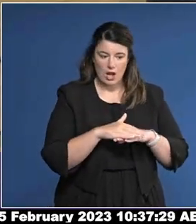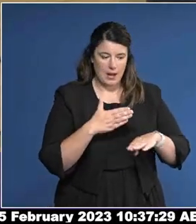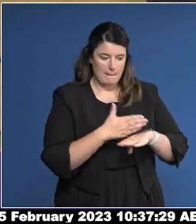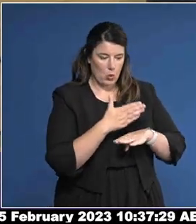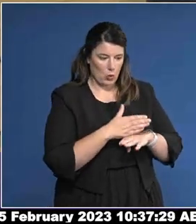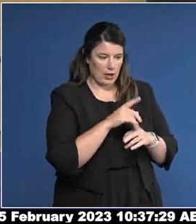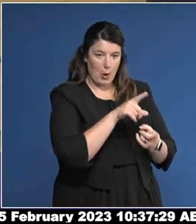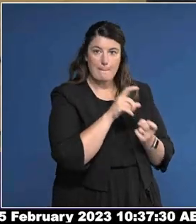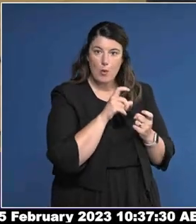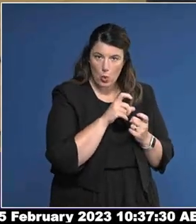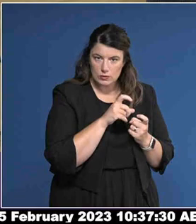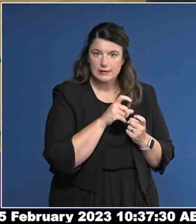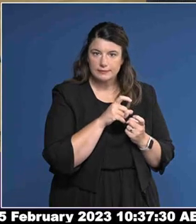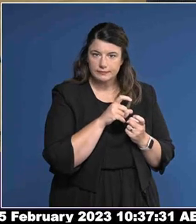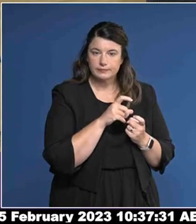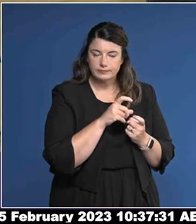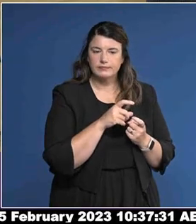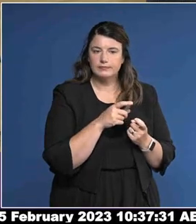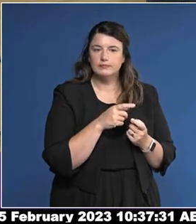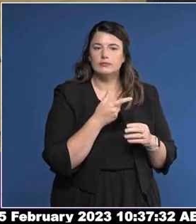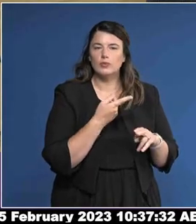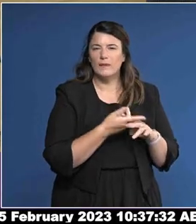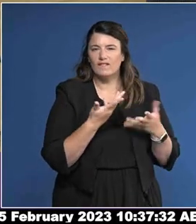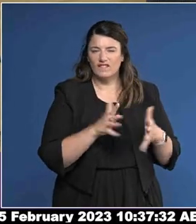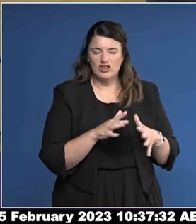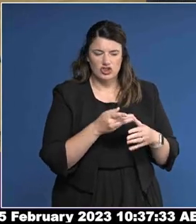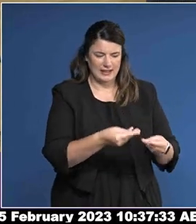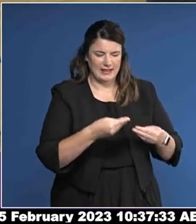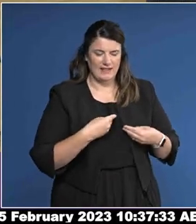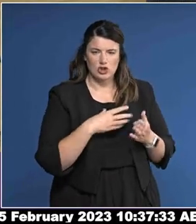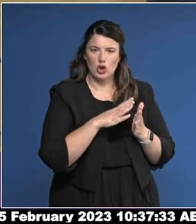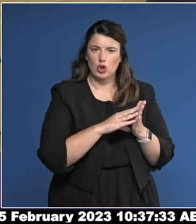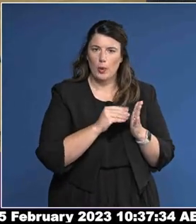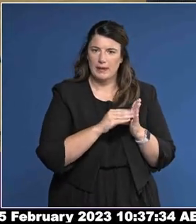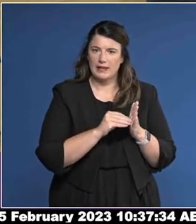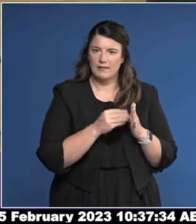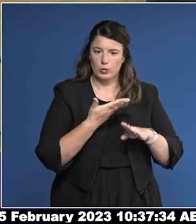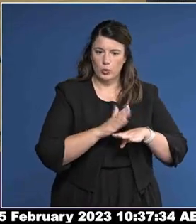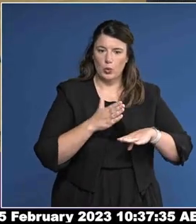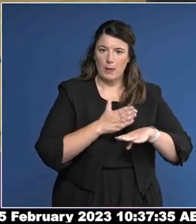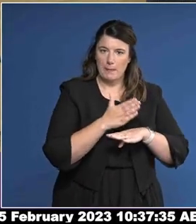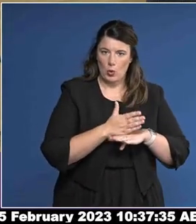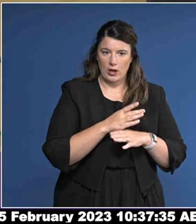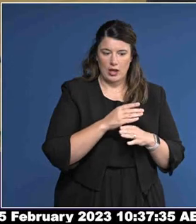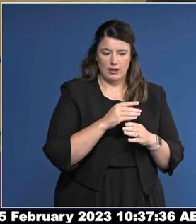provided to the Commissioners a copy of the new employee onboarding workplace buddy